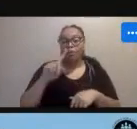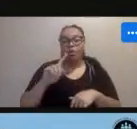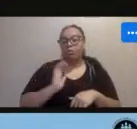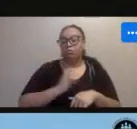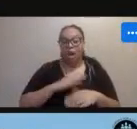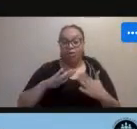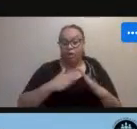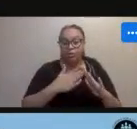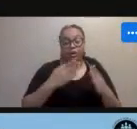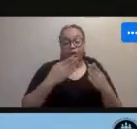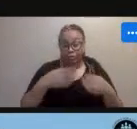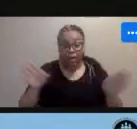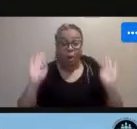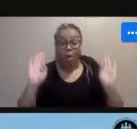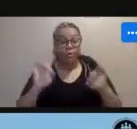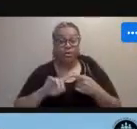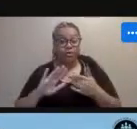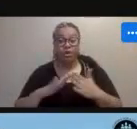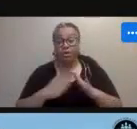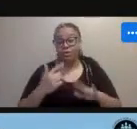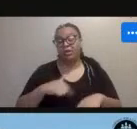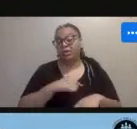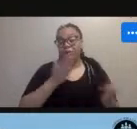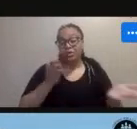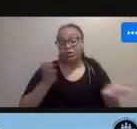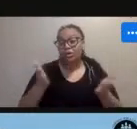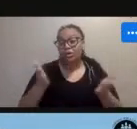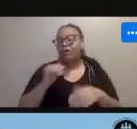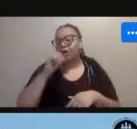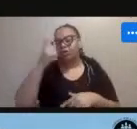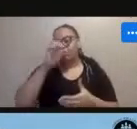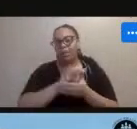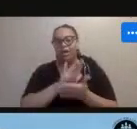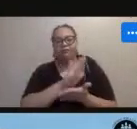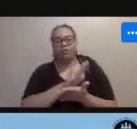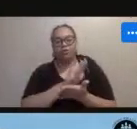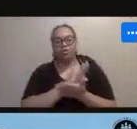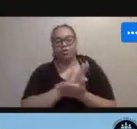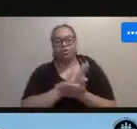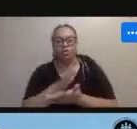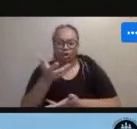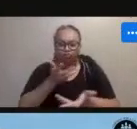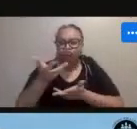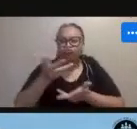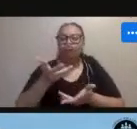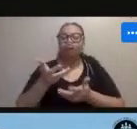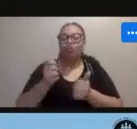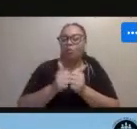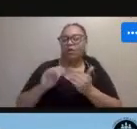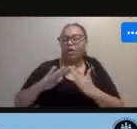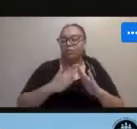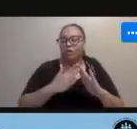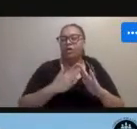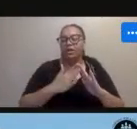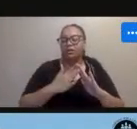BE COMMUNITY CENTERS. THEY ARE BUILDING BLOCKS OF OUR COMMUNITY AND THEY SHOULD BE